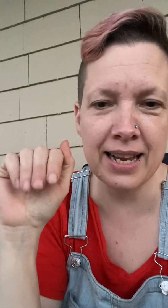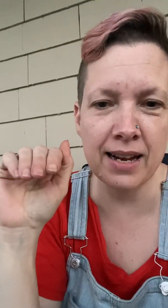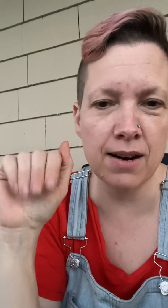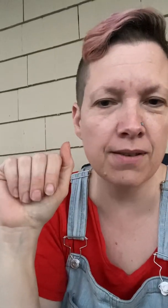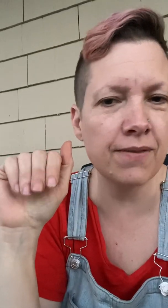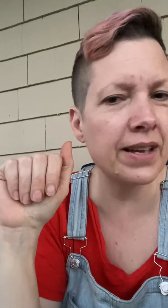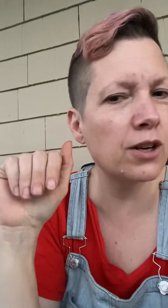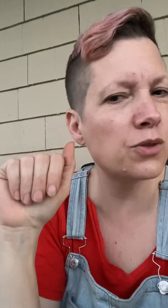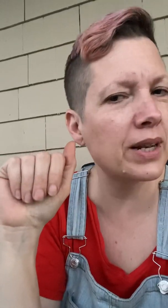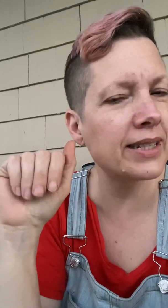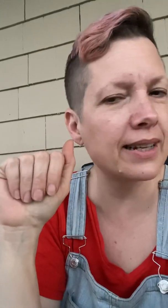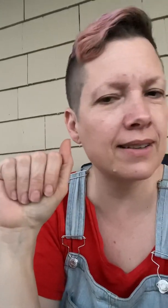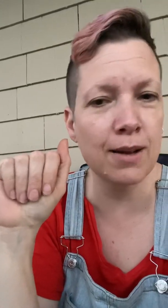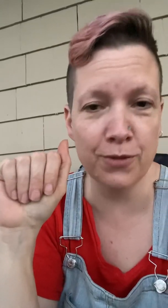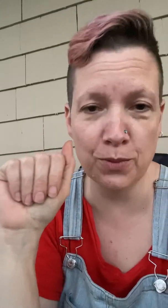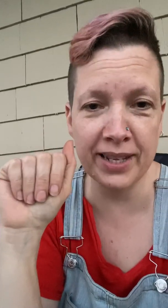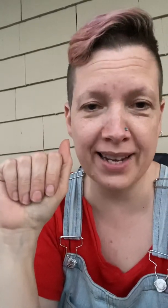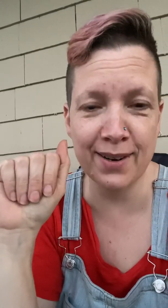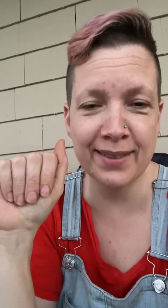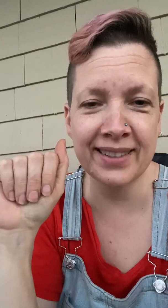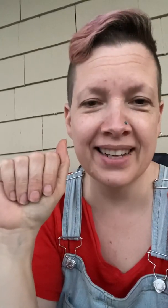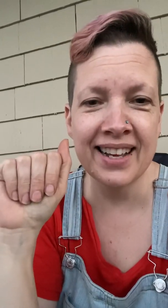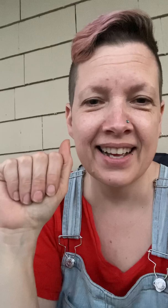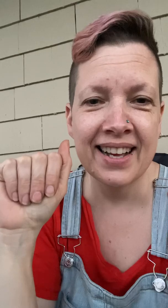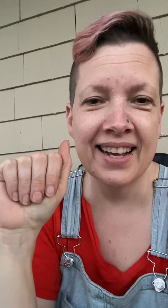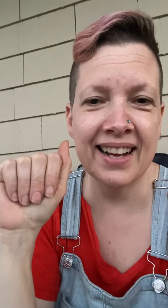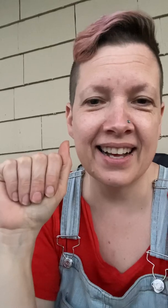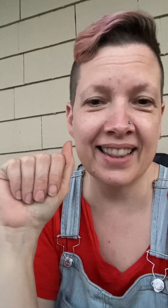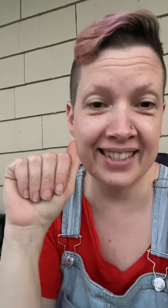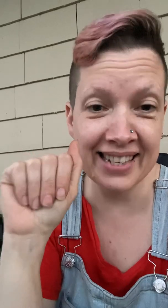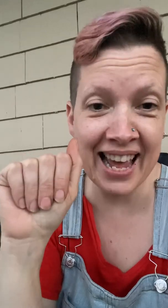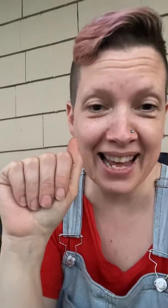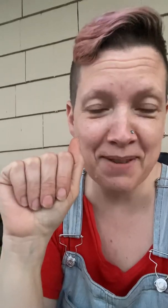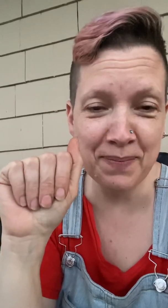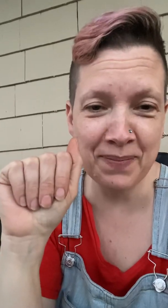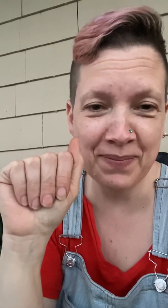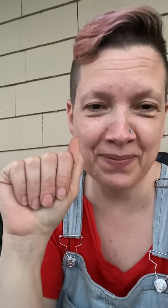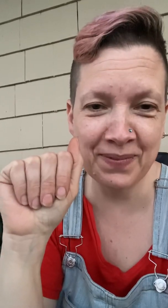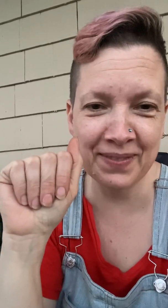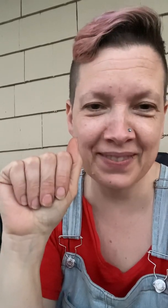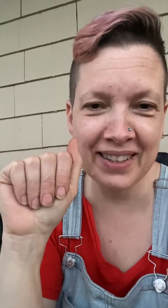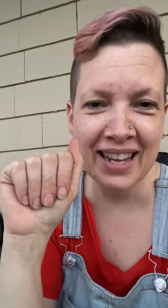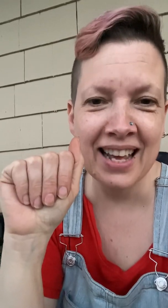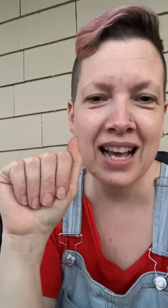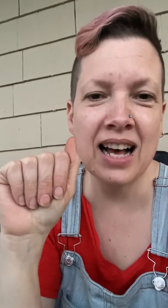and our fingers resting comfortably here. This is A.